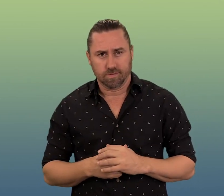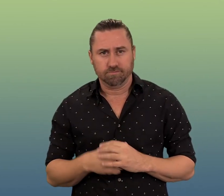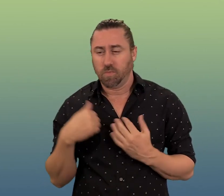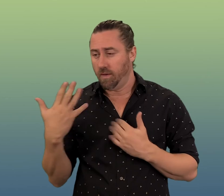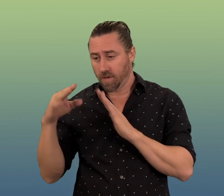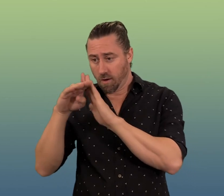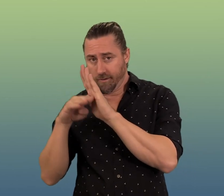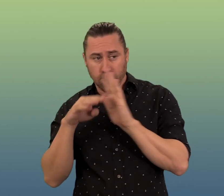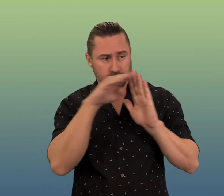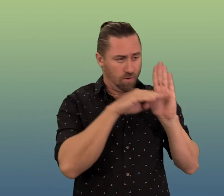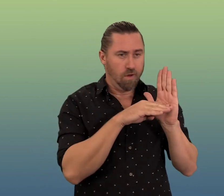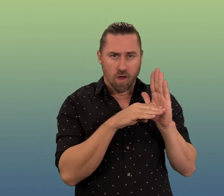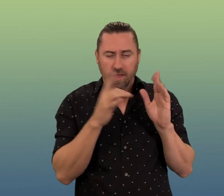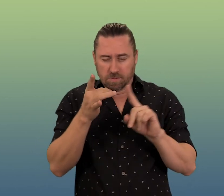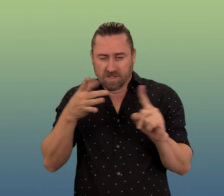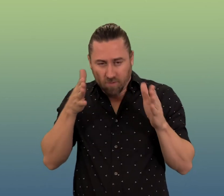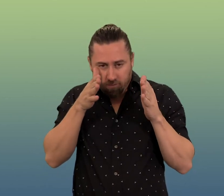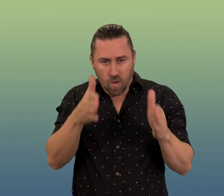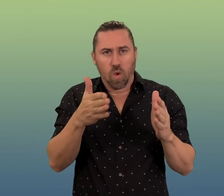Provide guidelines for universal design.